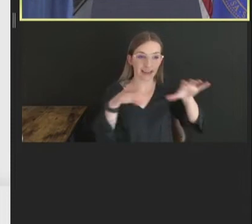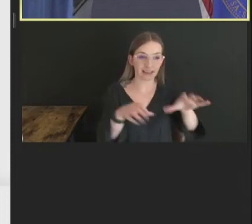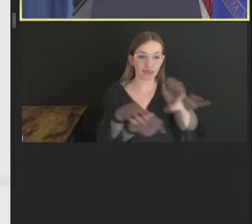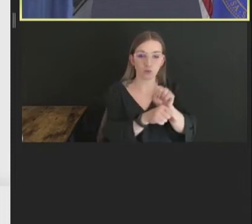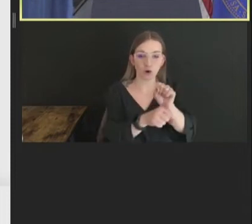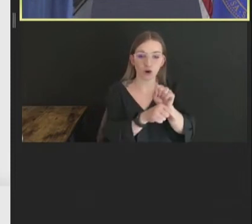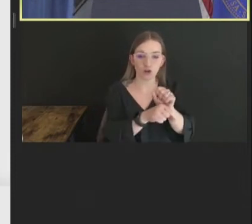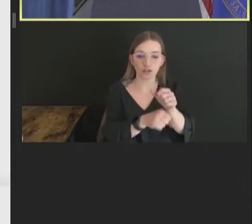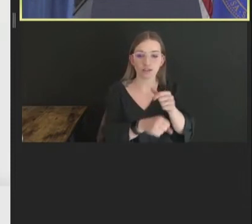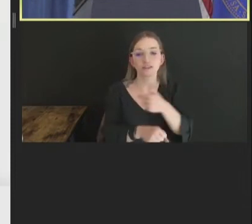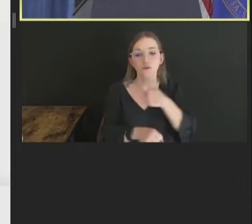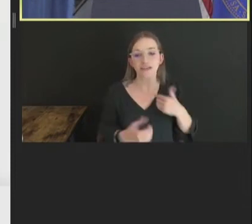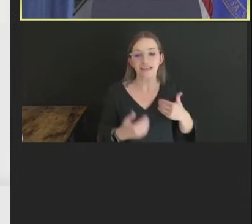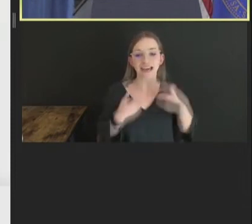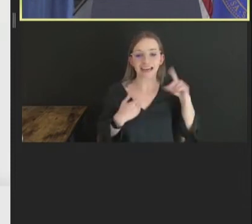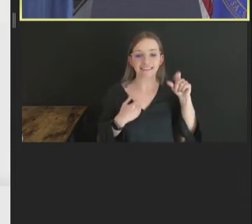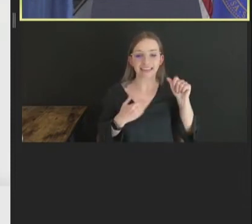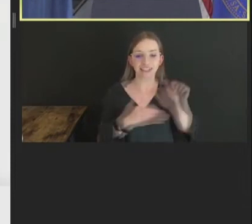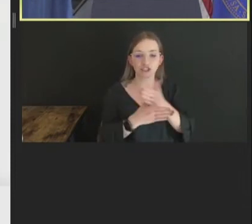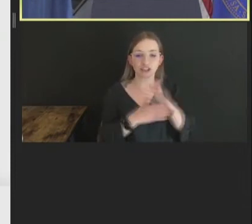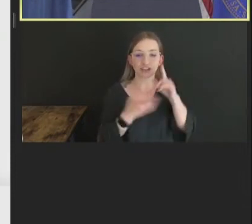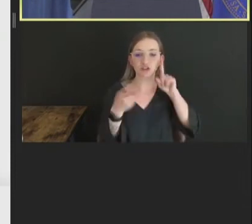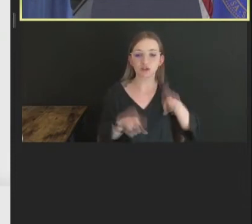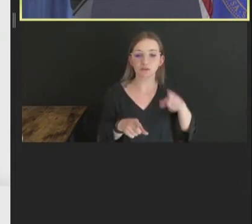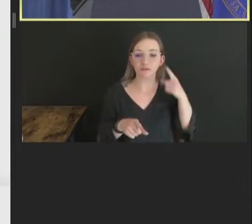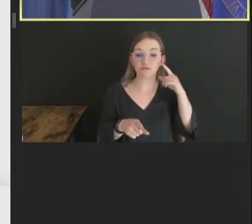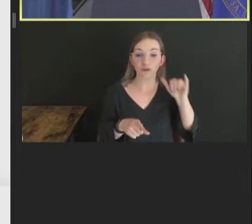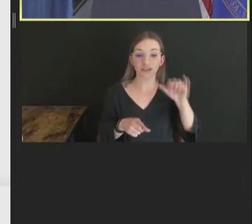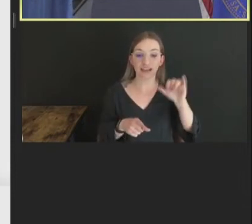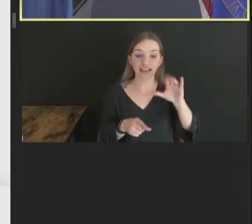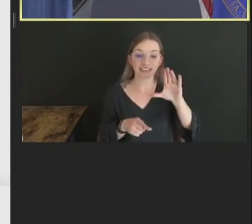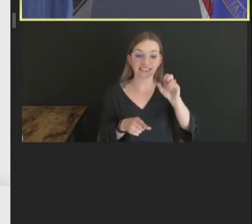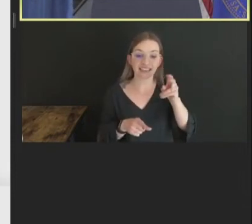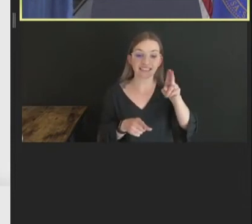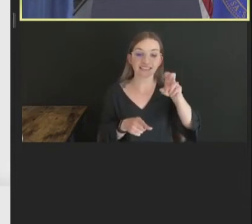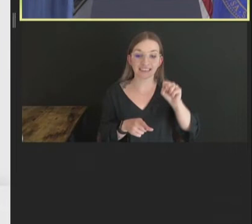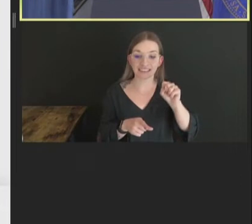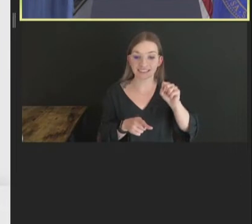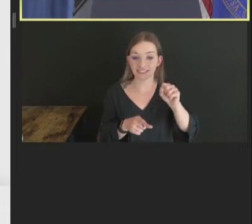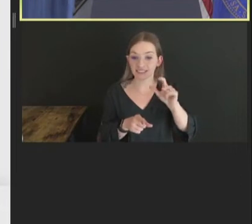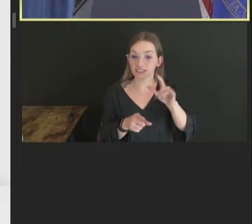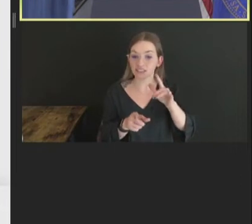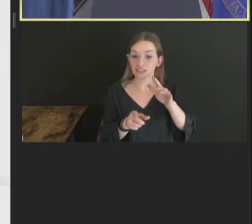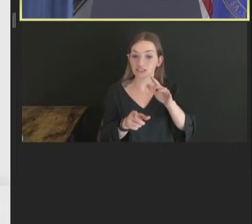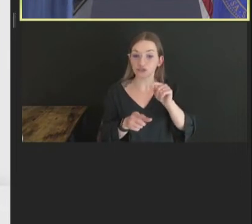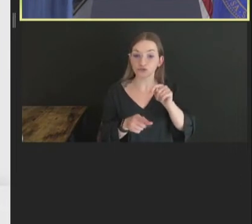for that census track vaccine-level data that was protected in Arizona for those partners.